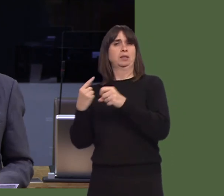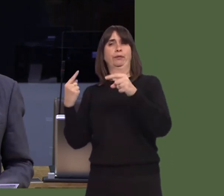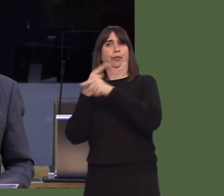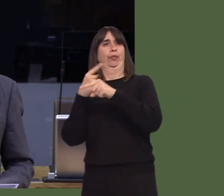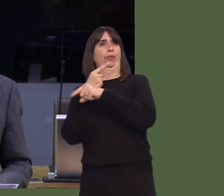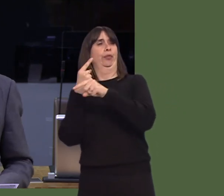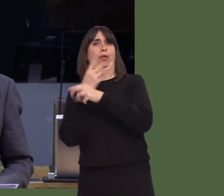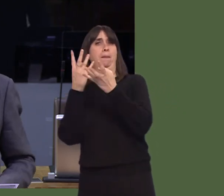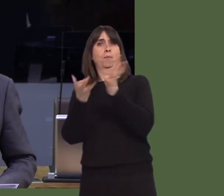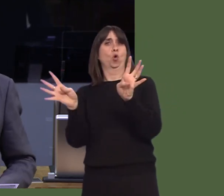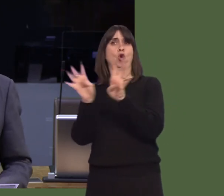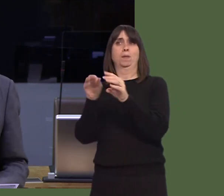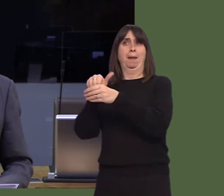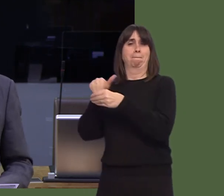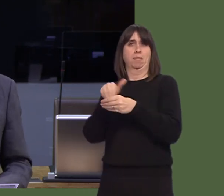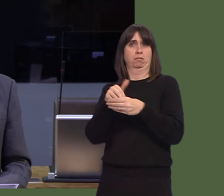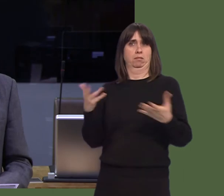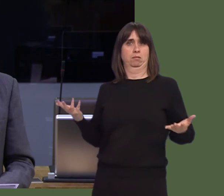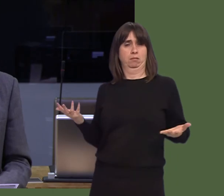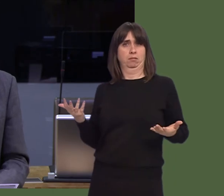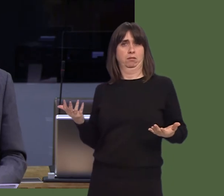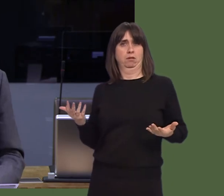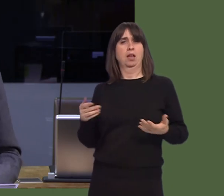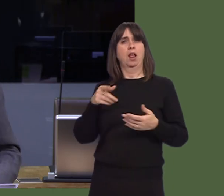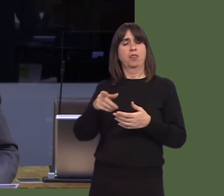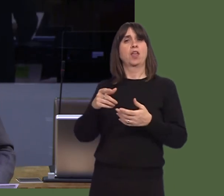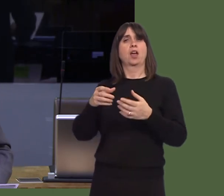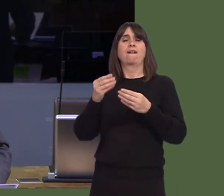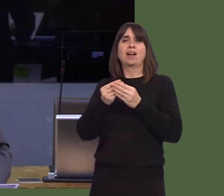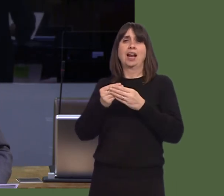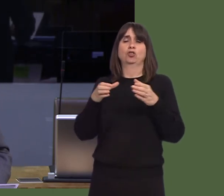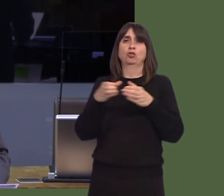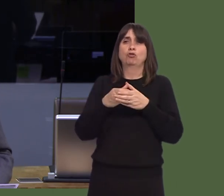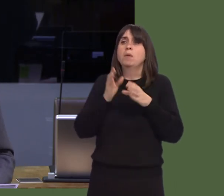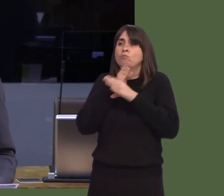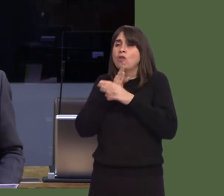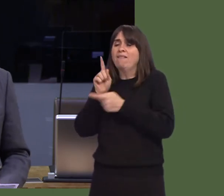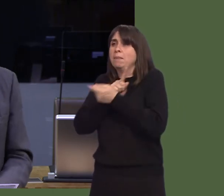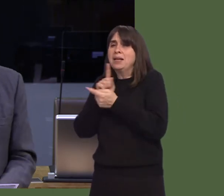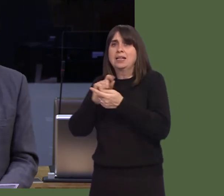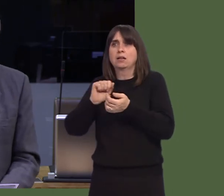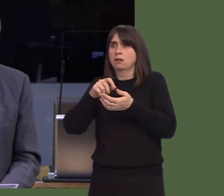to buy anything in a shop in Ireland, but if you did, you would have received a receipt,